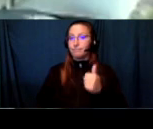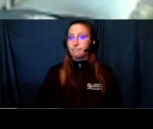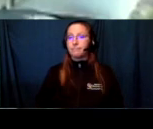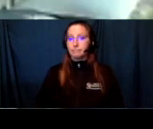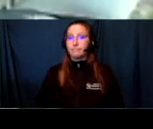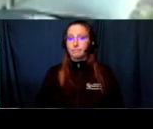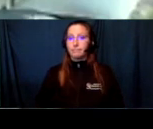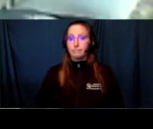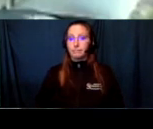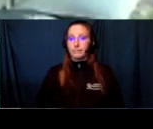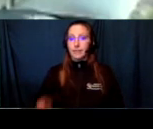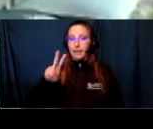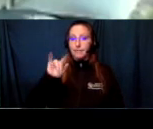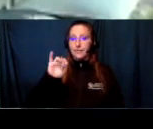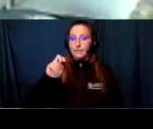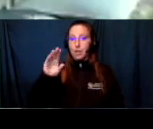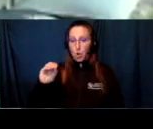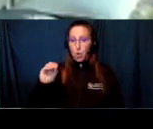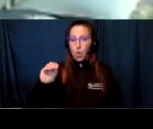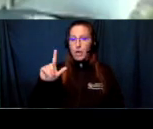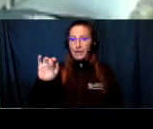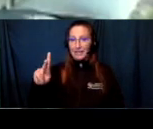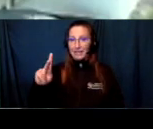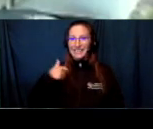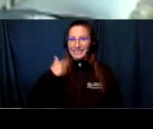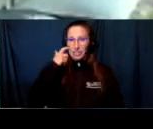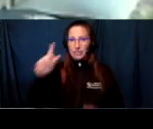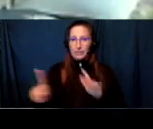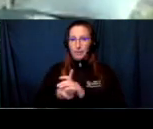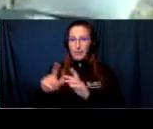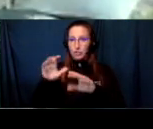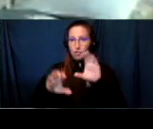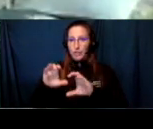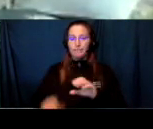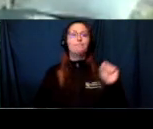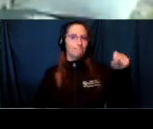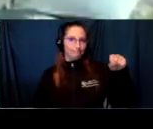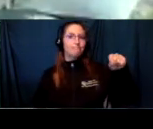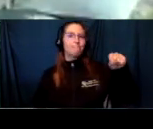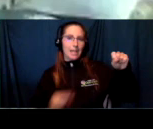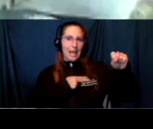It's a Vimeo link that should have just gone into the chat. Heidi: It is Elizabeth. This is Heidi.